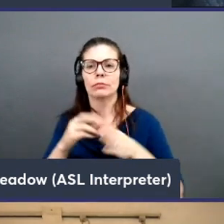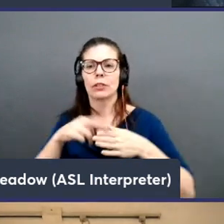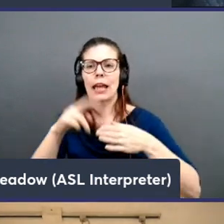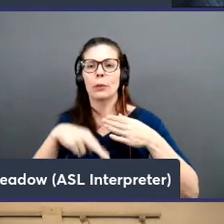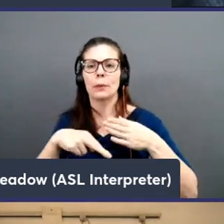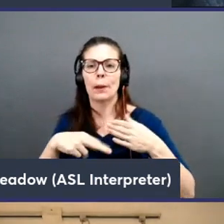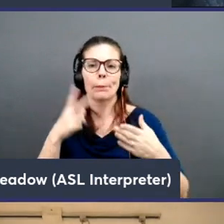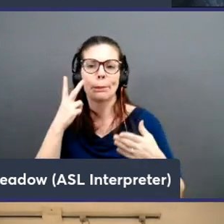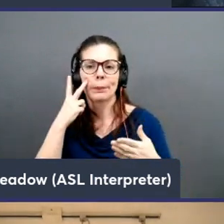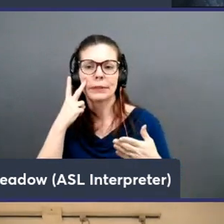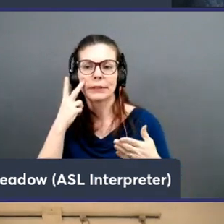This guy...